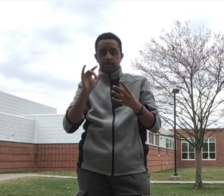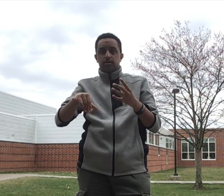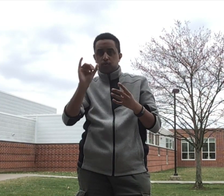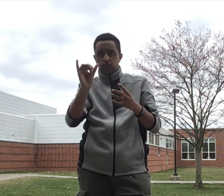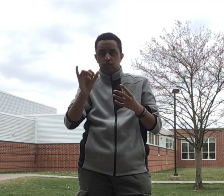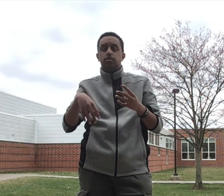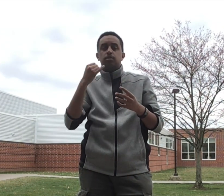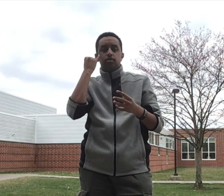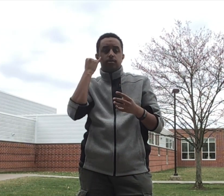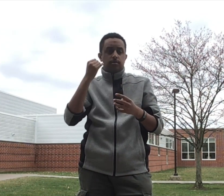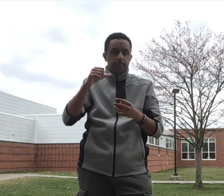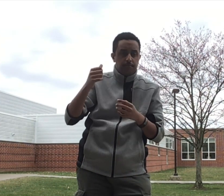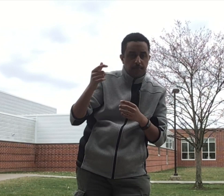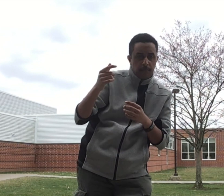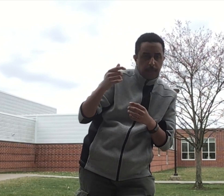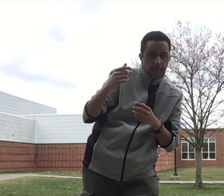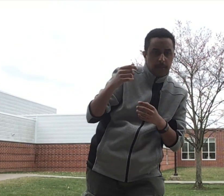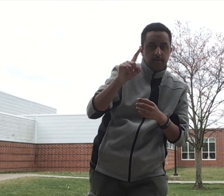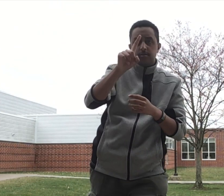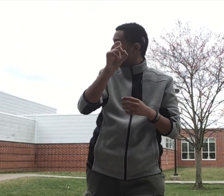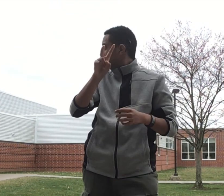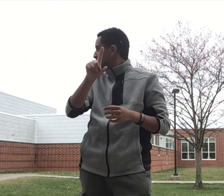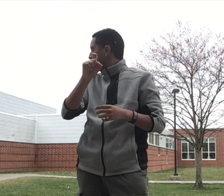and they used all sorts of buses and vehicles to block the entryway.